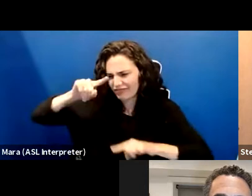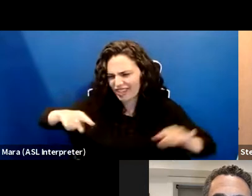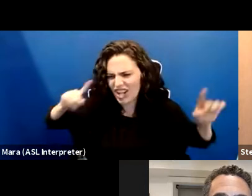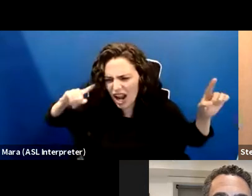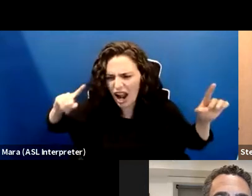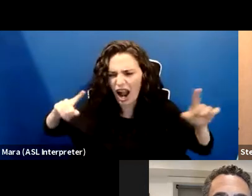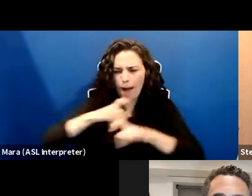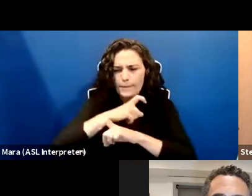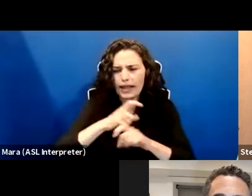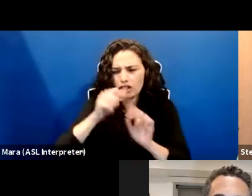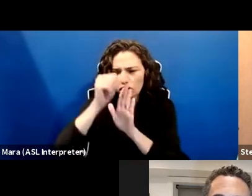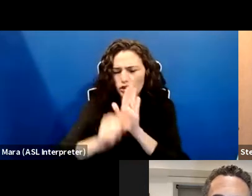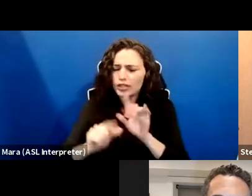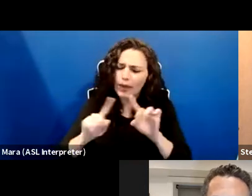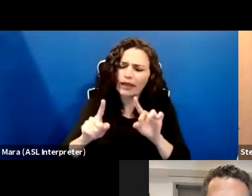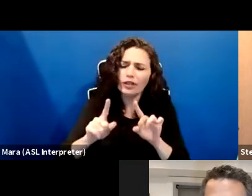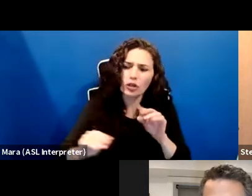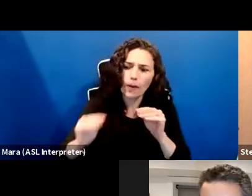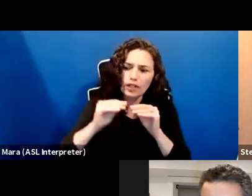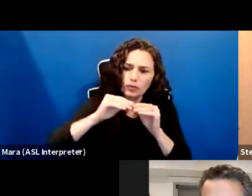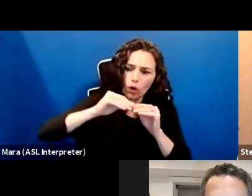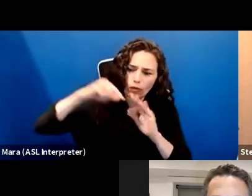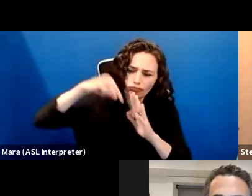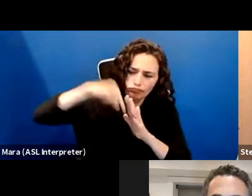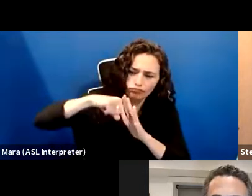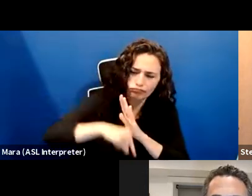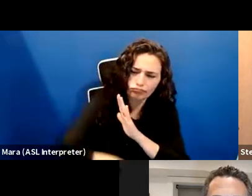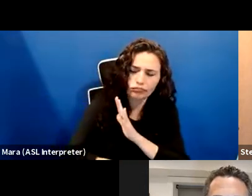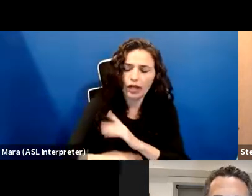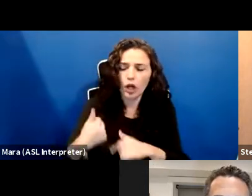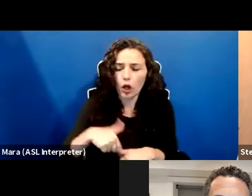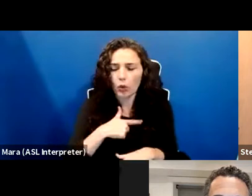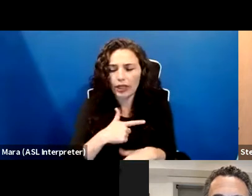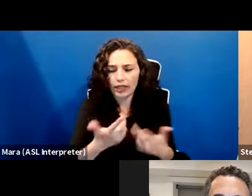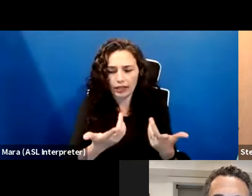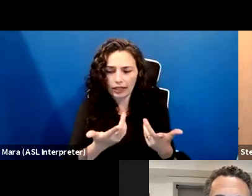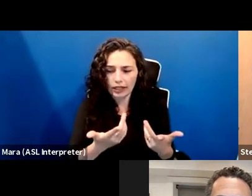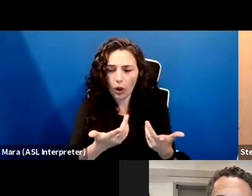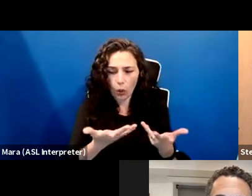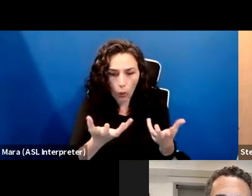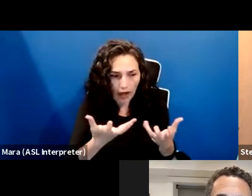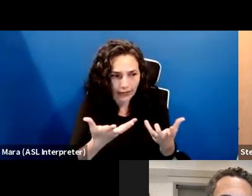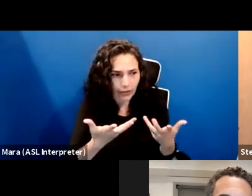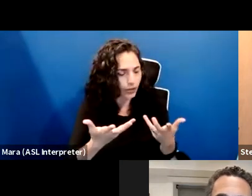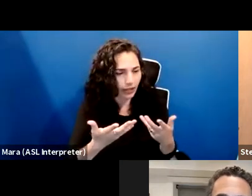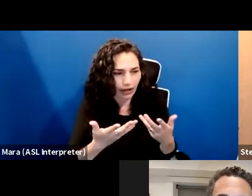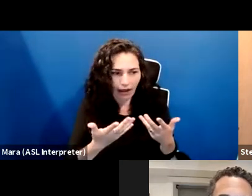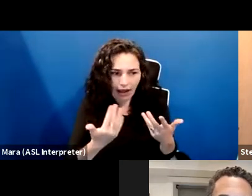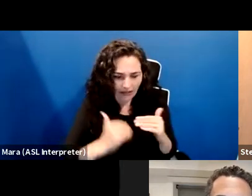But there's so much more, I like to say there, we move without the ball, meaning that there's so much play that doesn't involve actually